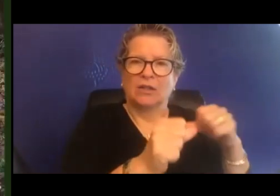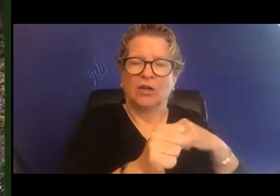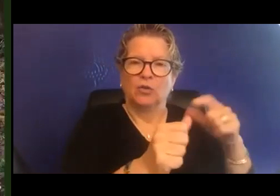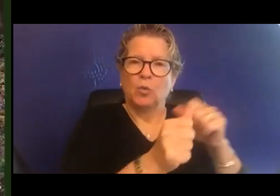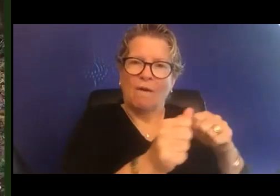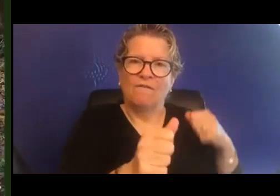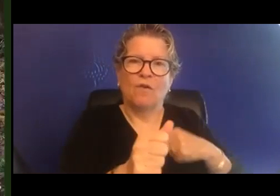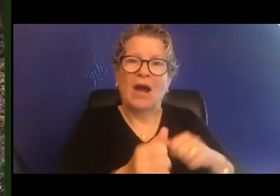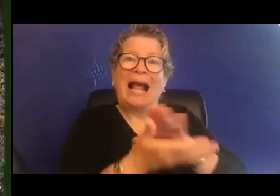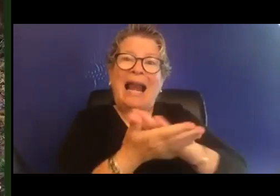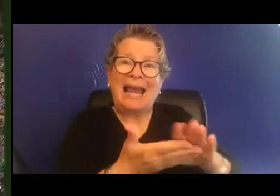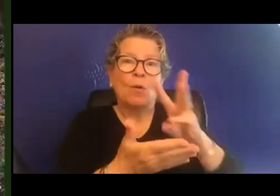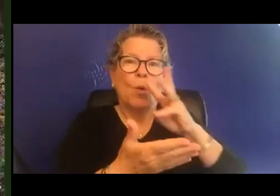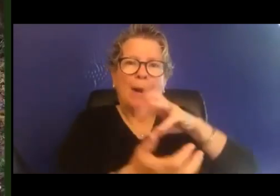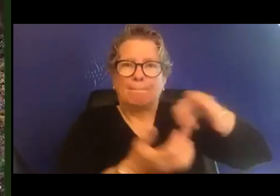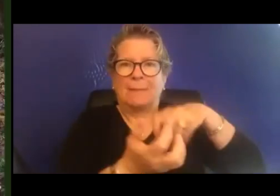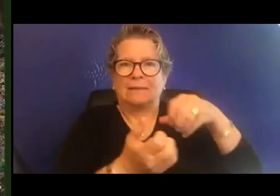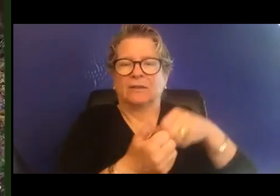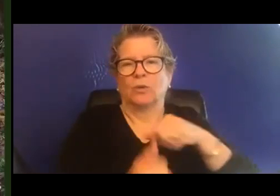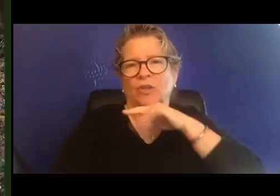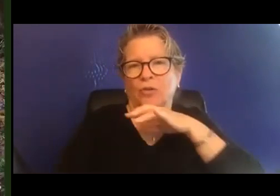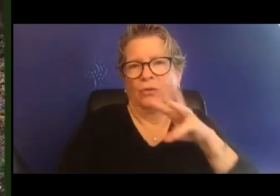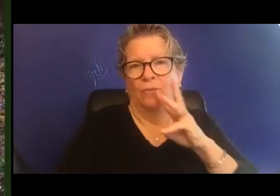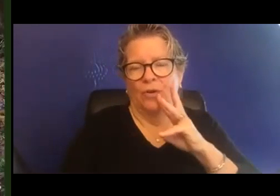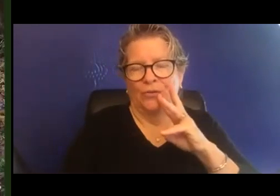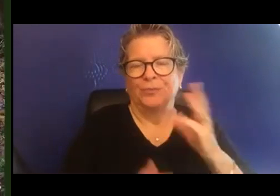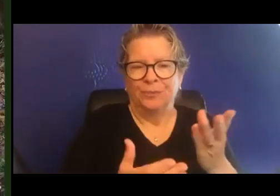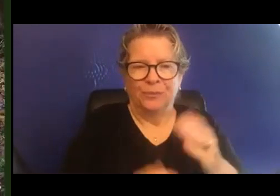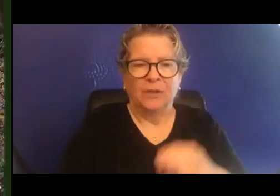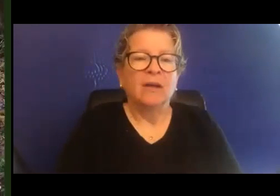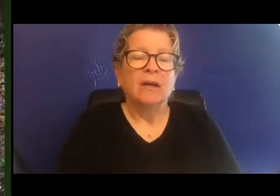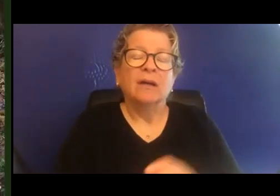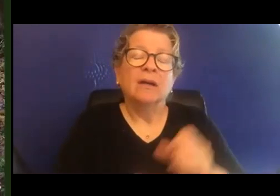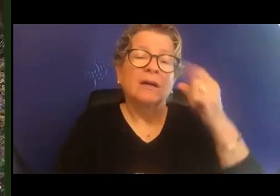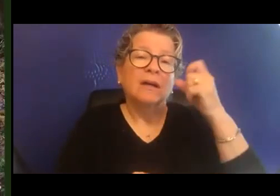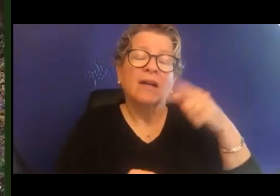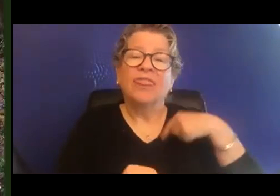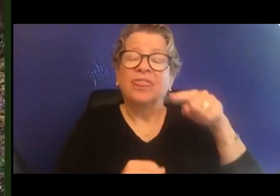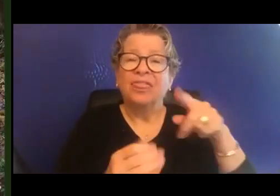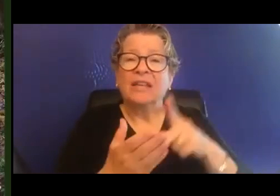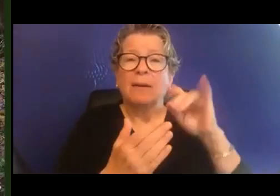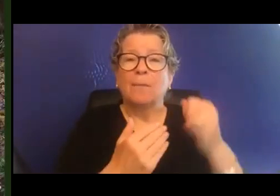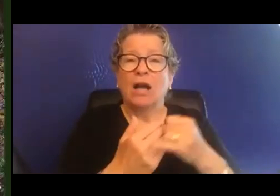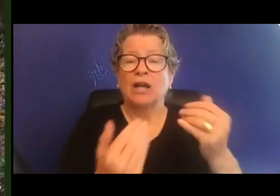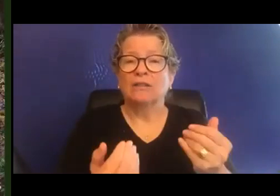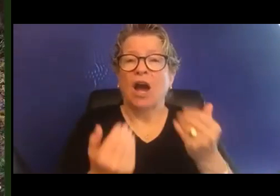So besides providing more capacity in the pipes, this project really gives us an opportunity to find a better